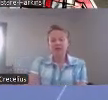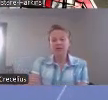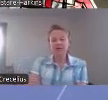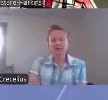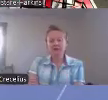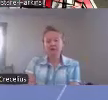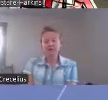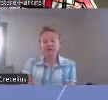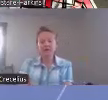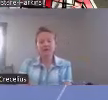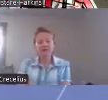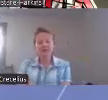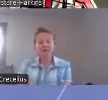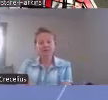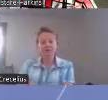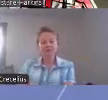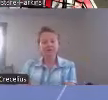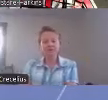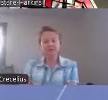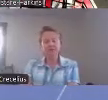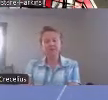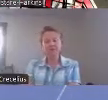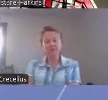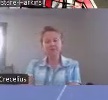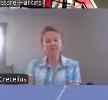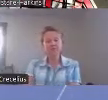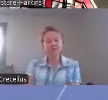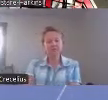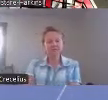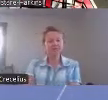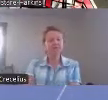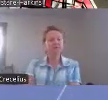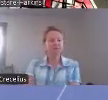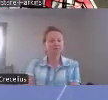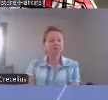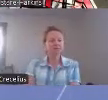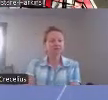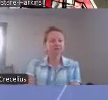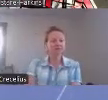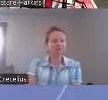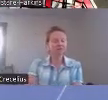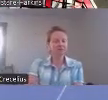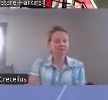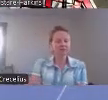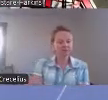of that health promotion curriculum is Living Well in the Community. And just to give you a snapshot of that,